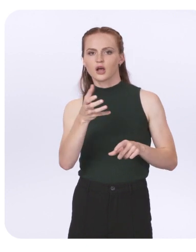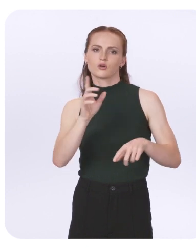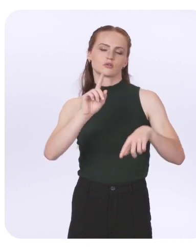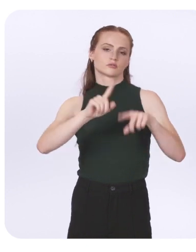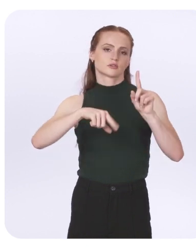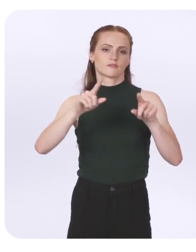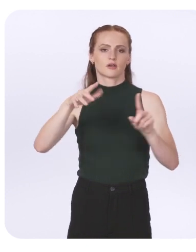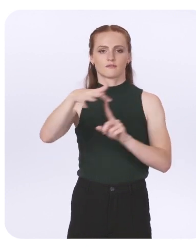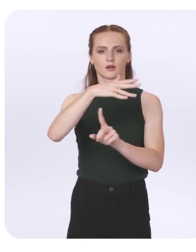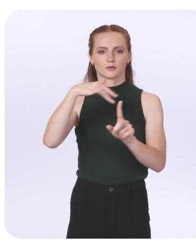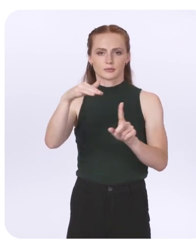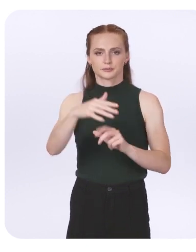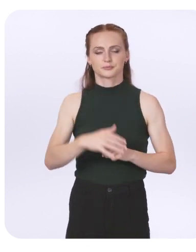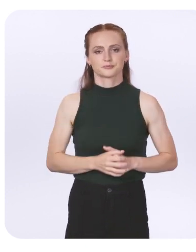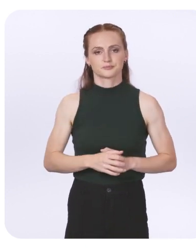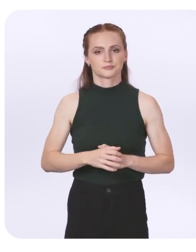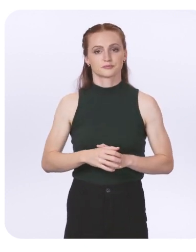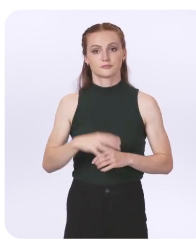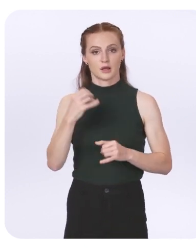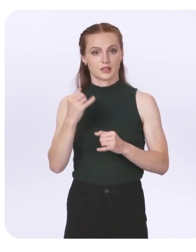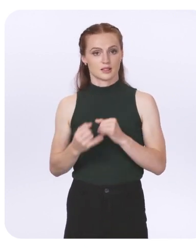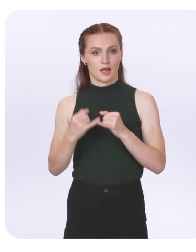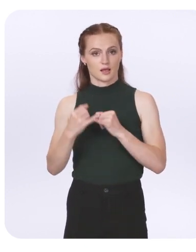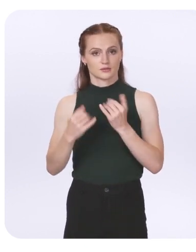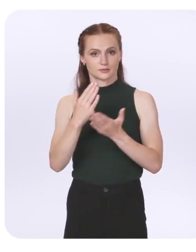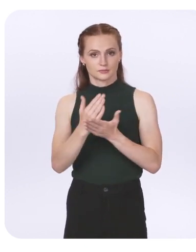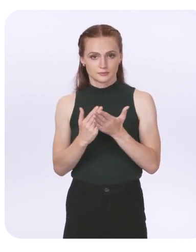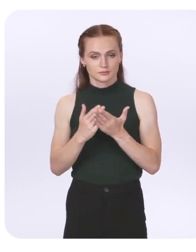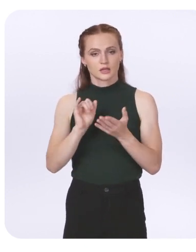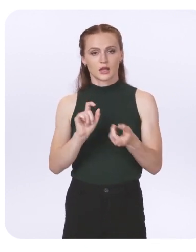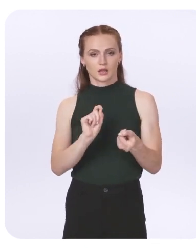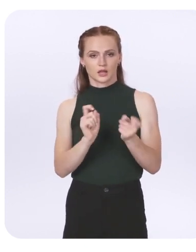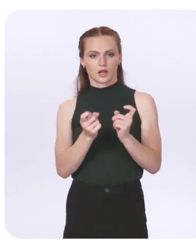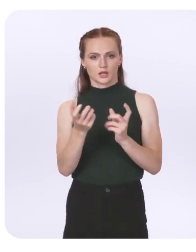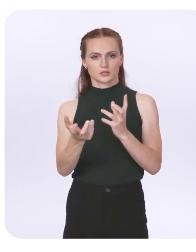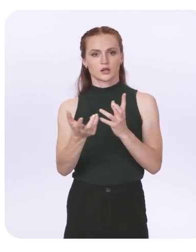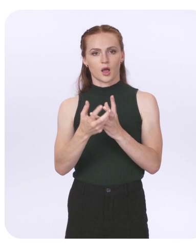The last part of that puzzle is a custom modular build system for Unity,